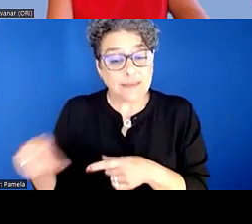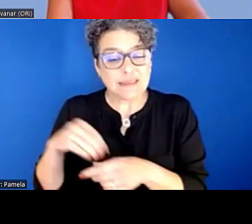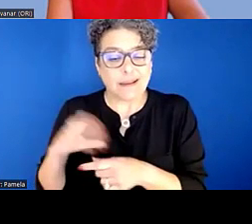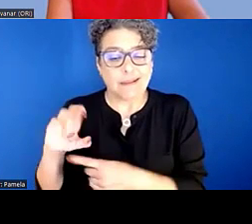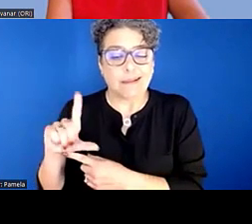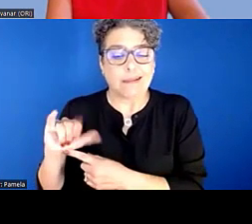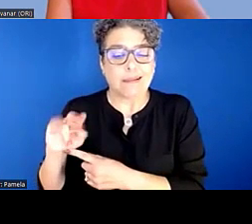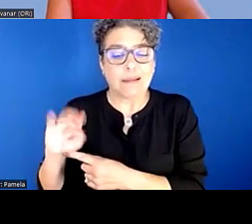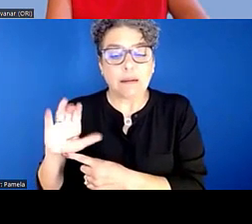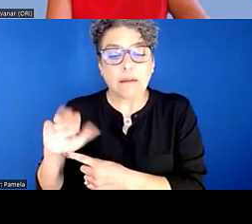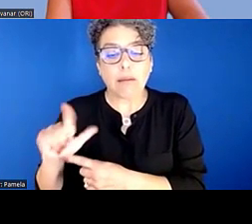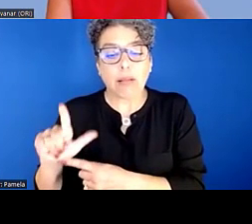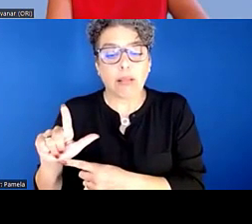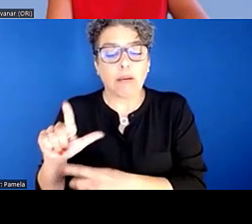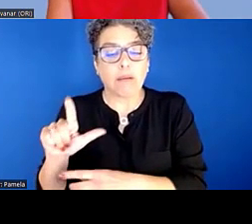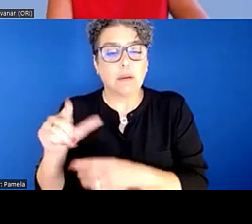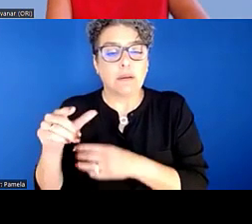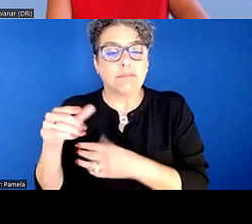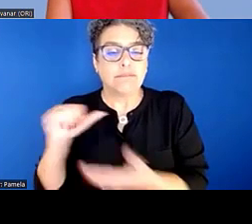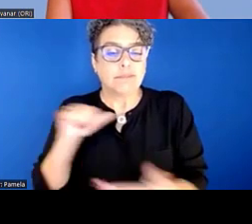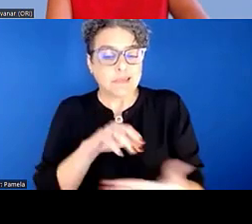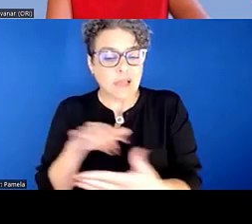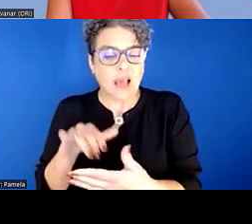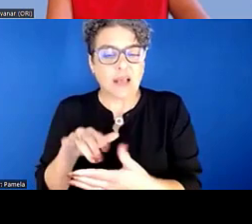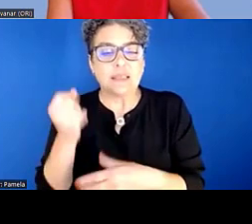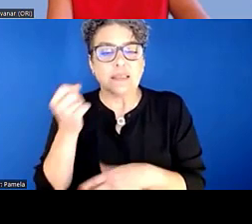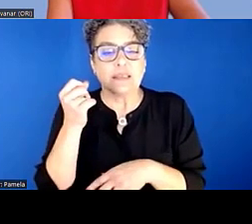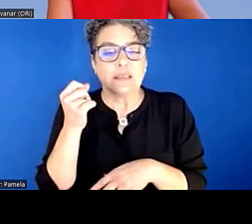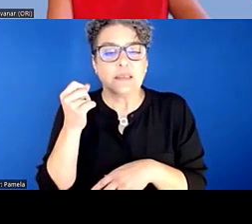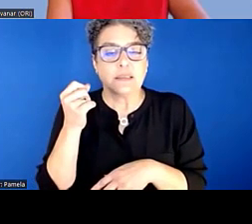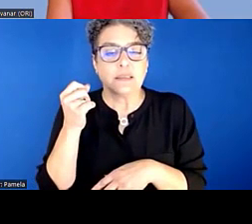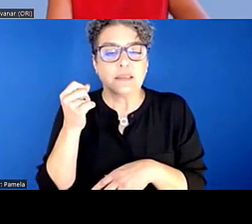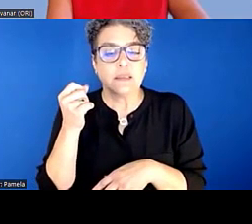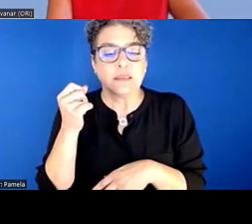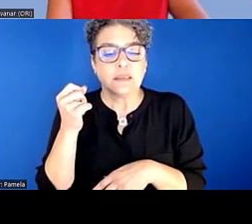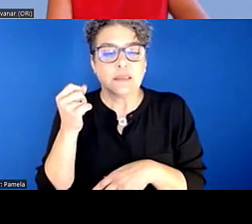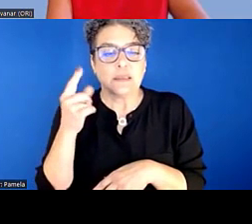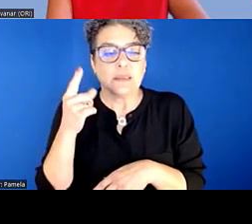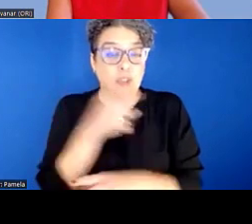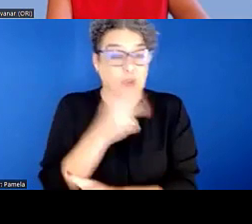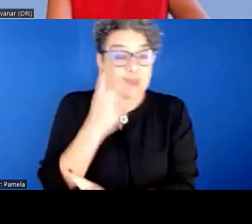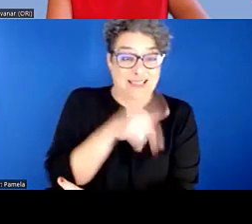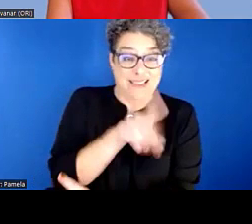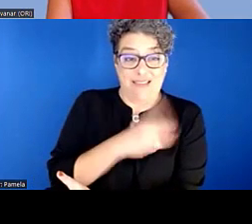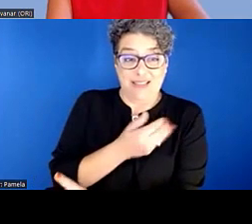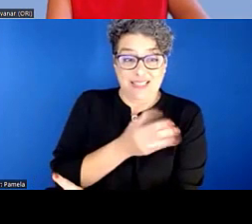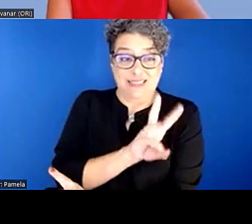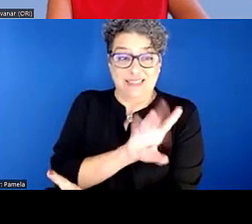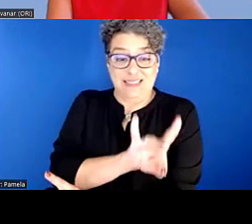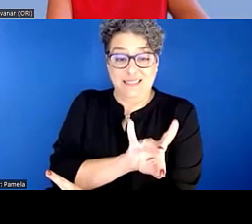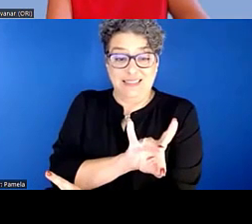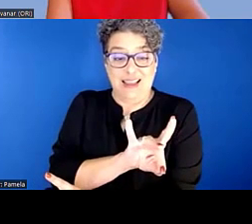these are respondents in clinical studies, 68 cases. These are the professors,